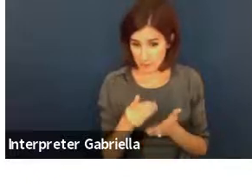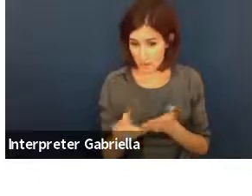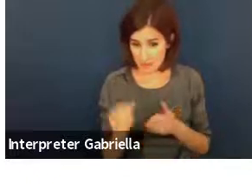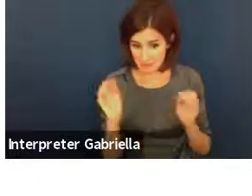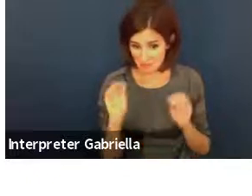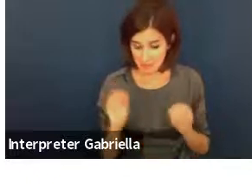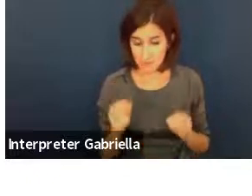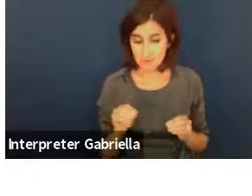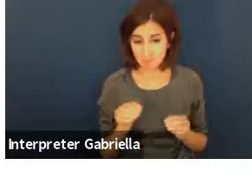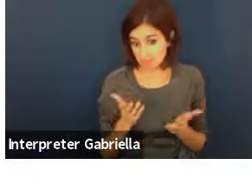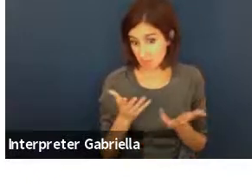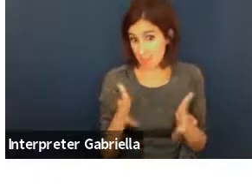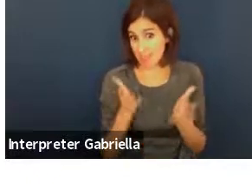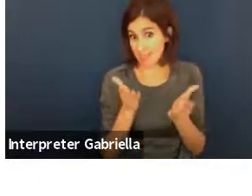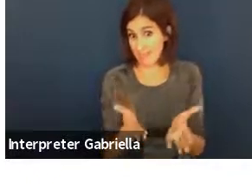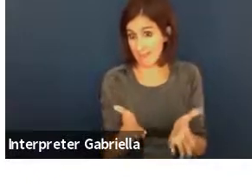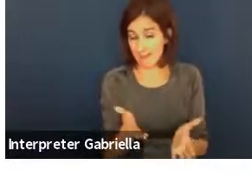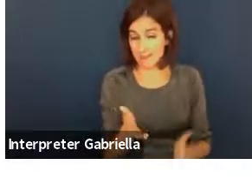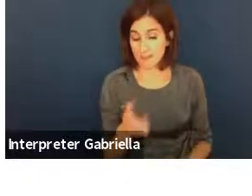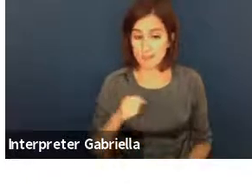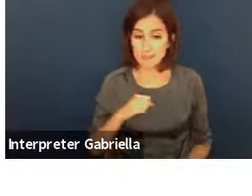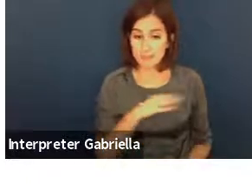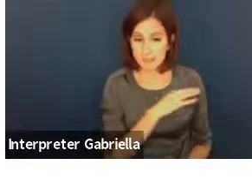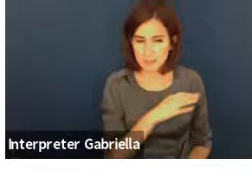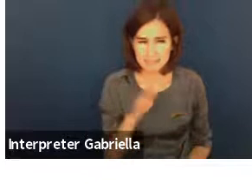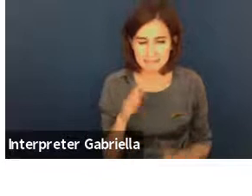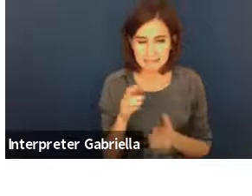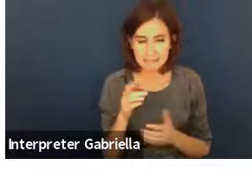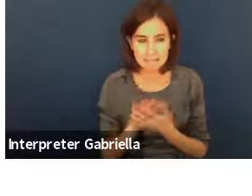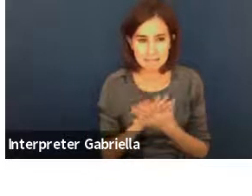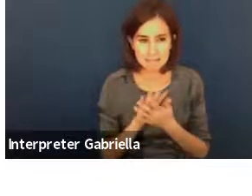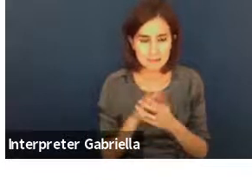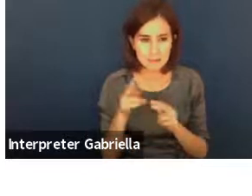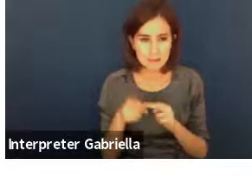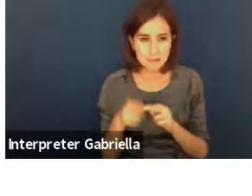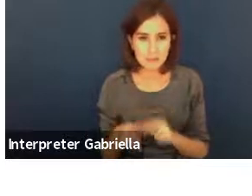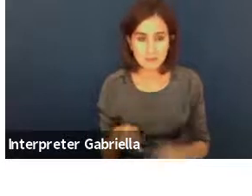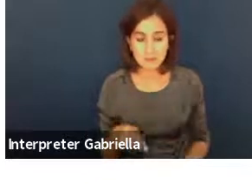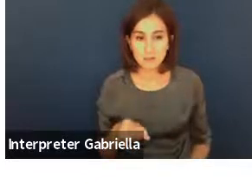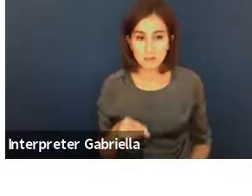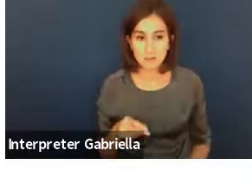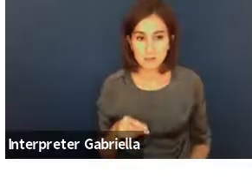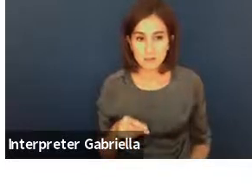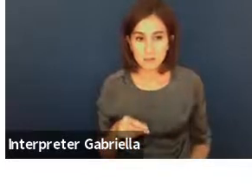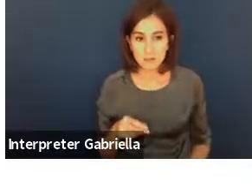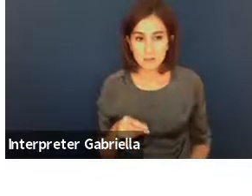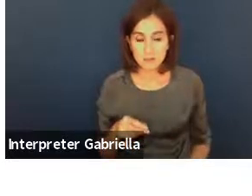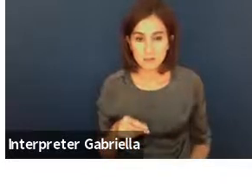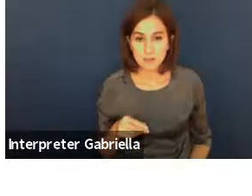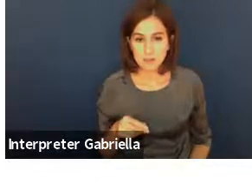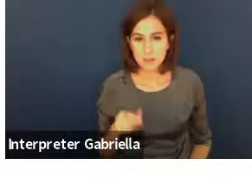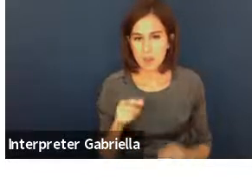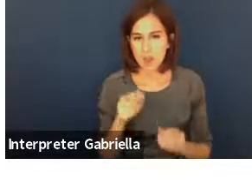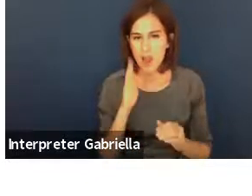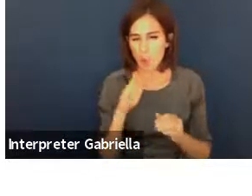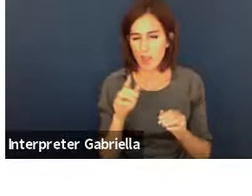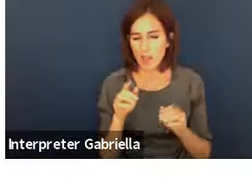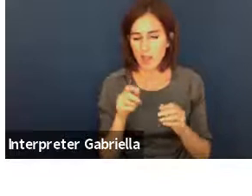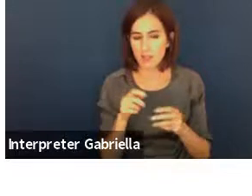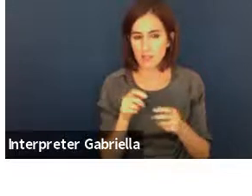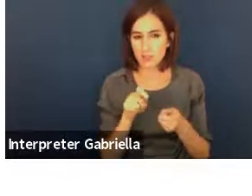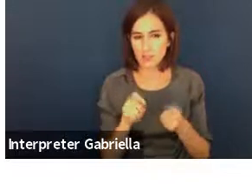Linda Kobashigawa: And so family select is a way to do that. And let me. I'm going to switch my screen. One more time.